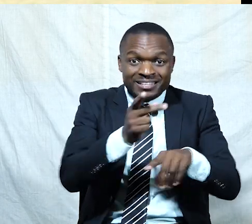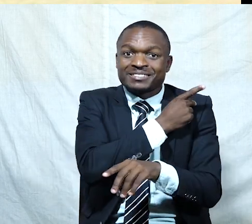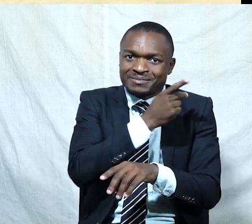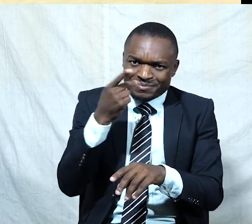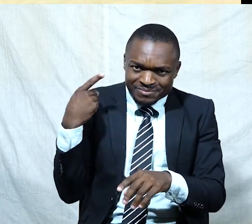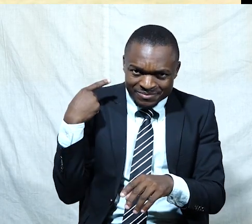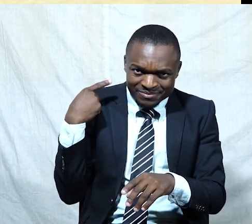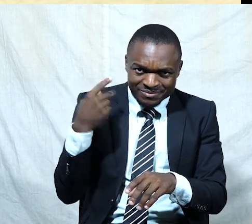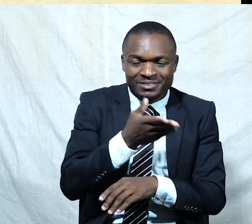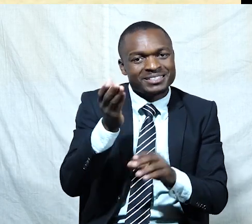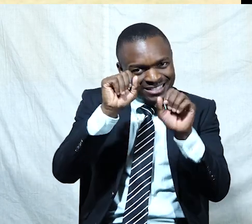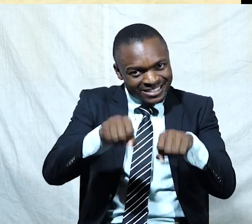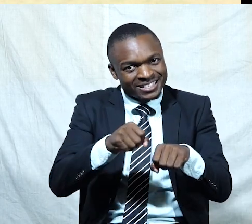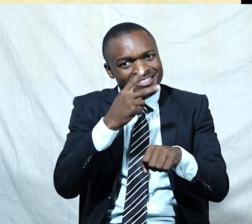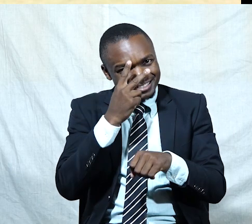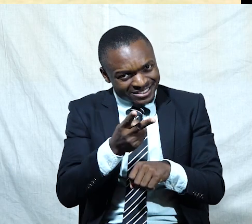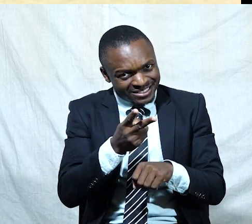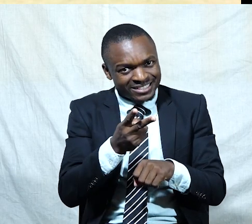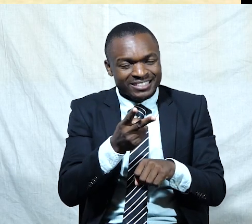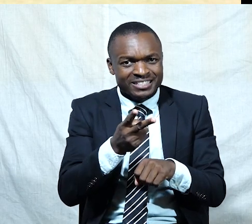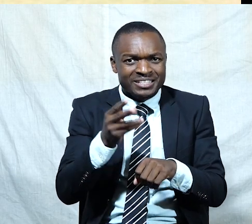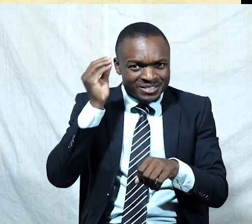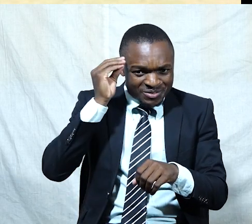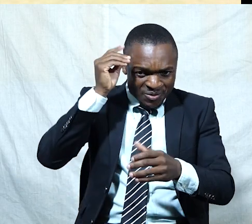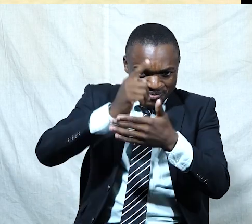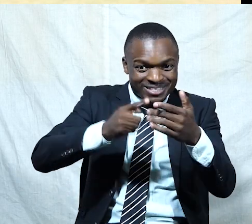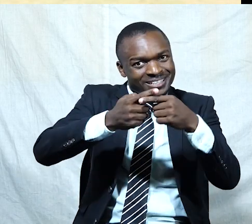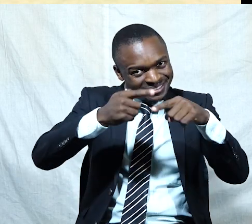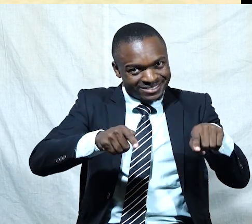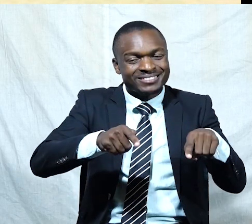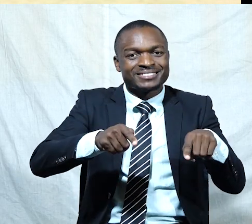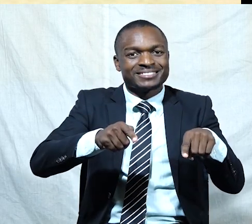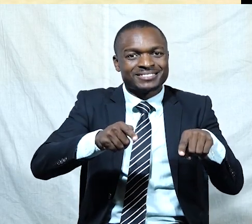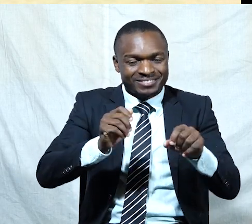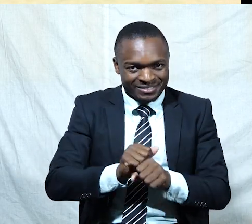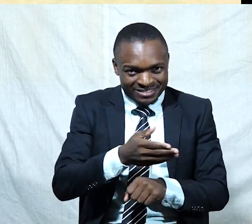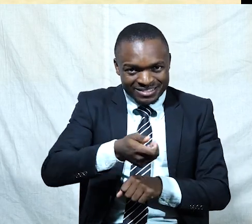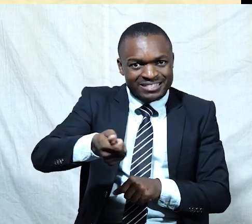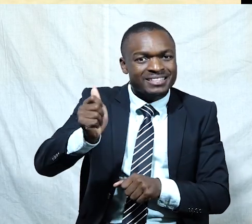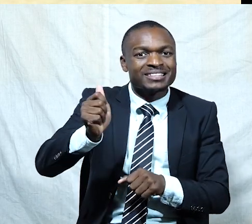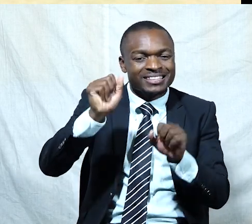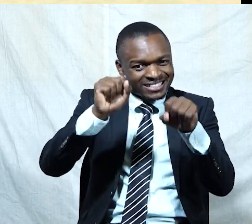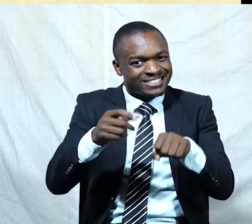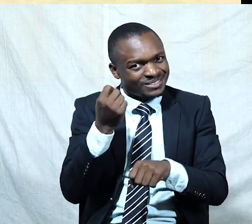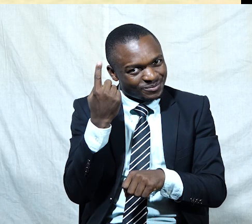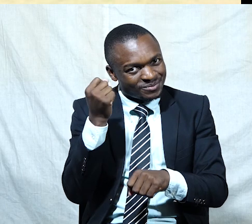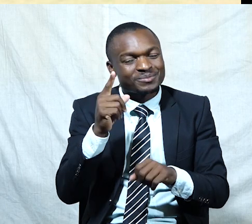they are able to see and distinguish what is really happening and they are able to understand.